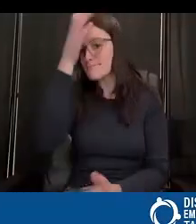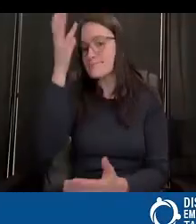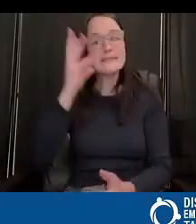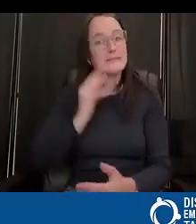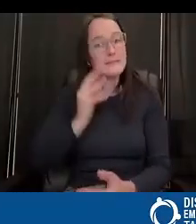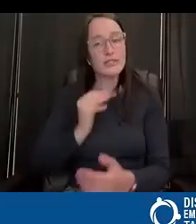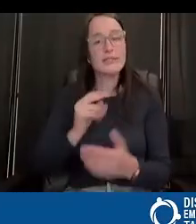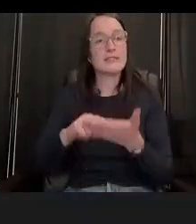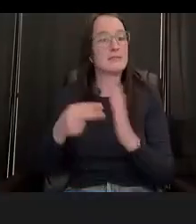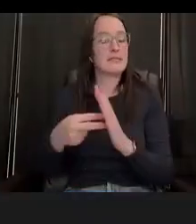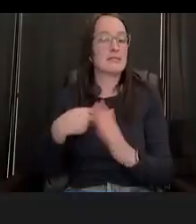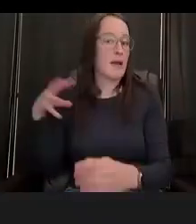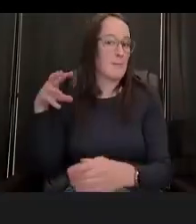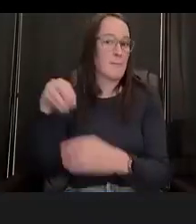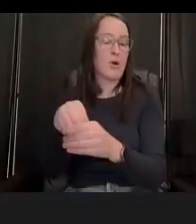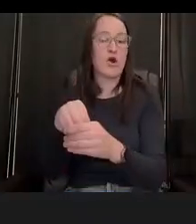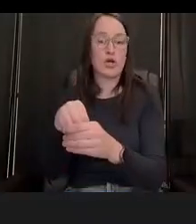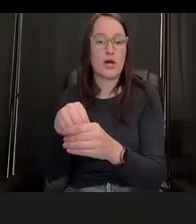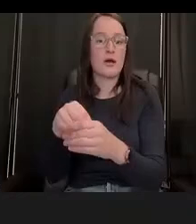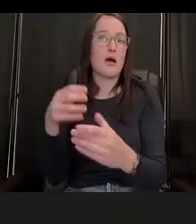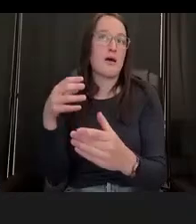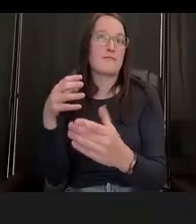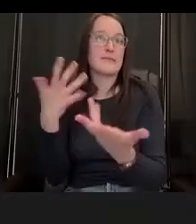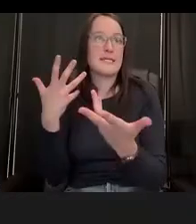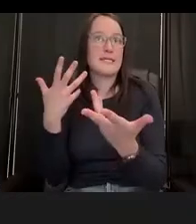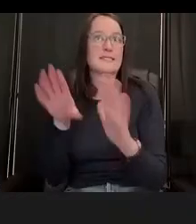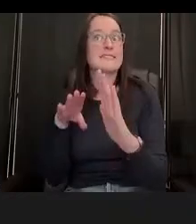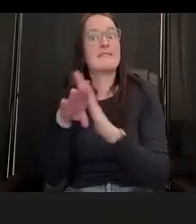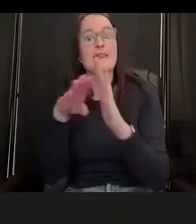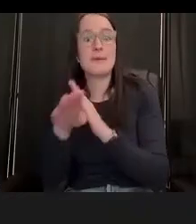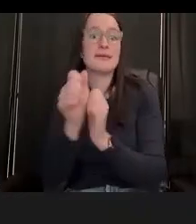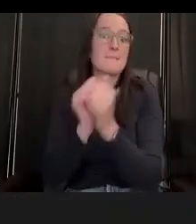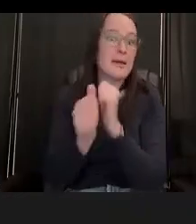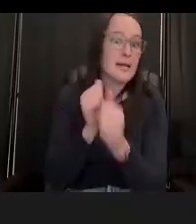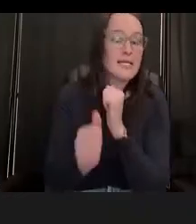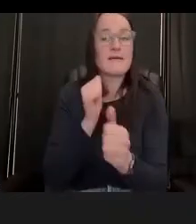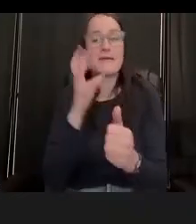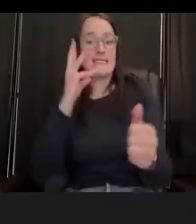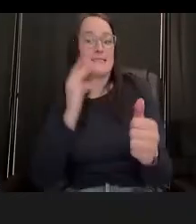part of the experiences of developing competitive integrated employment within community settings,